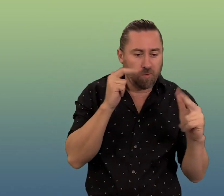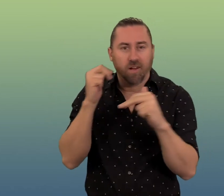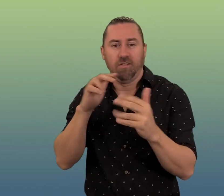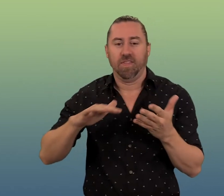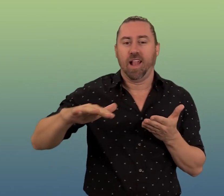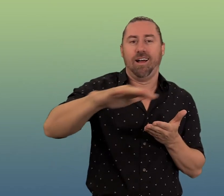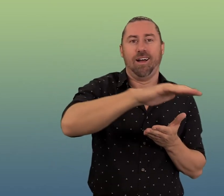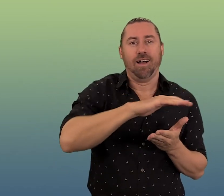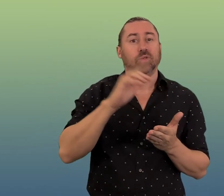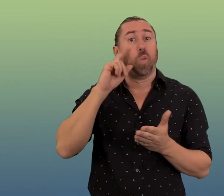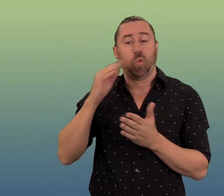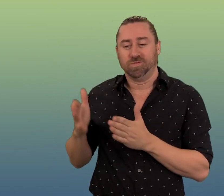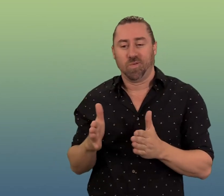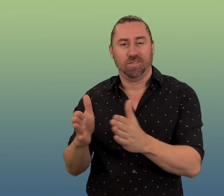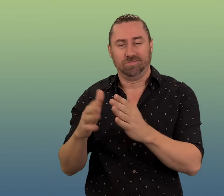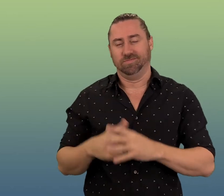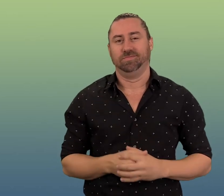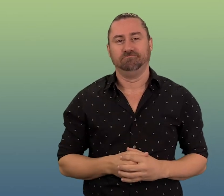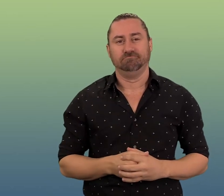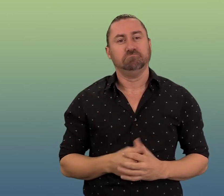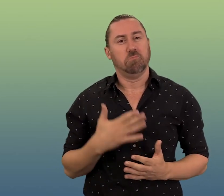and custodians of this land and waterways.